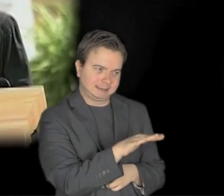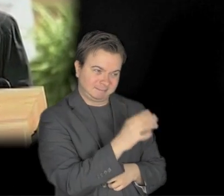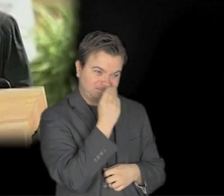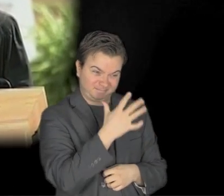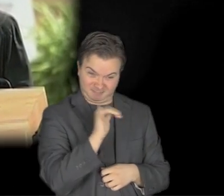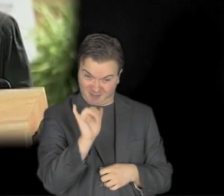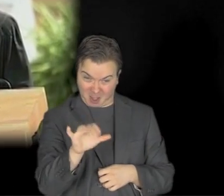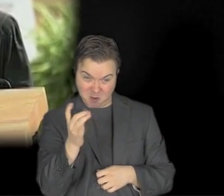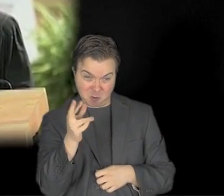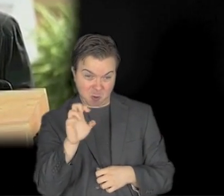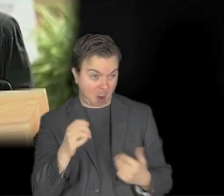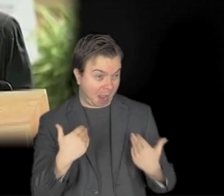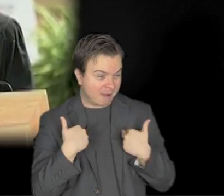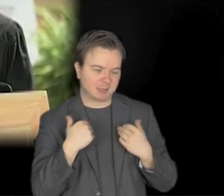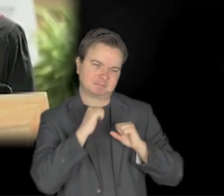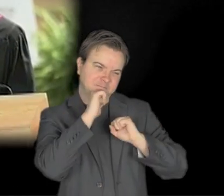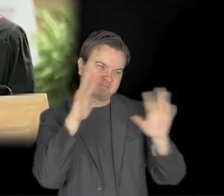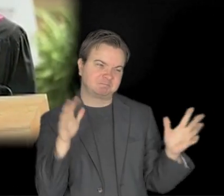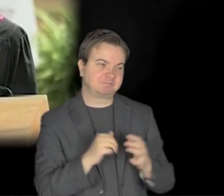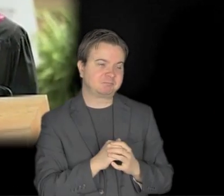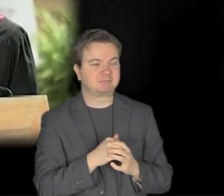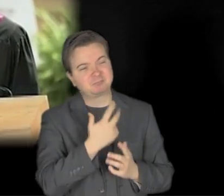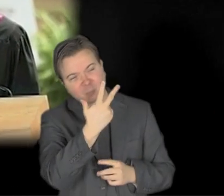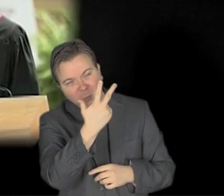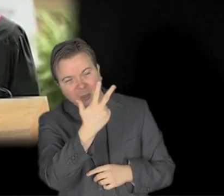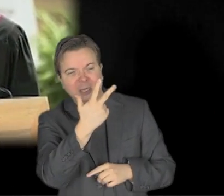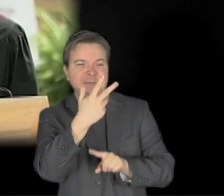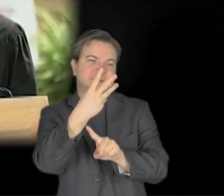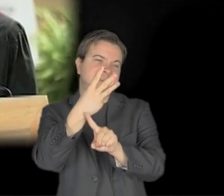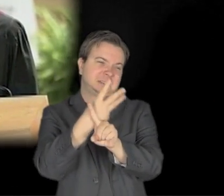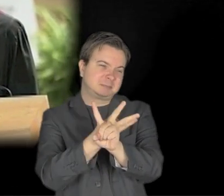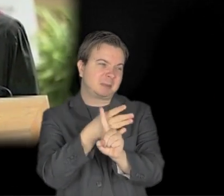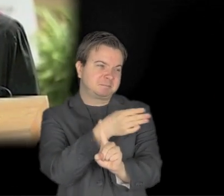I should expect to live no longer than three to six months.